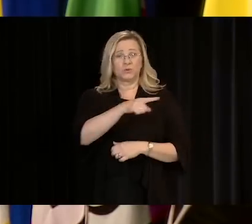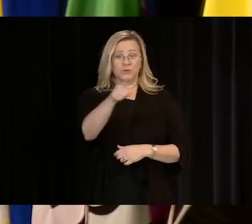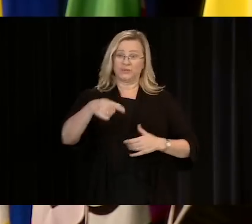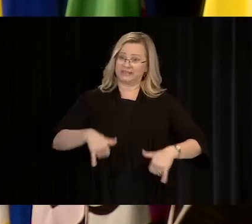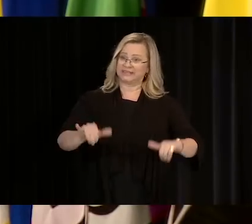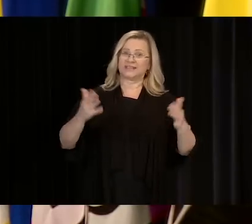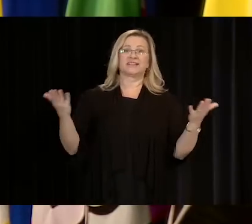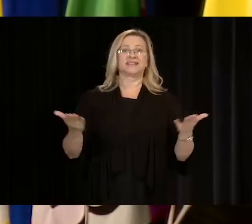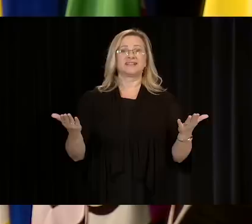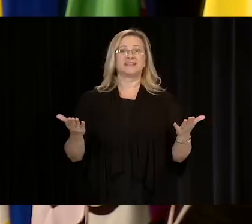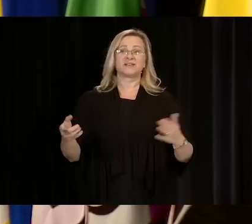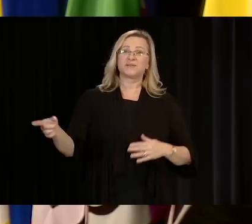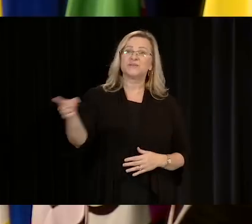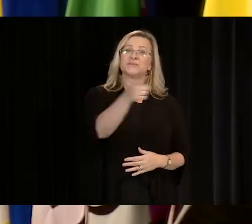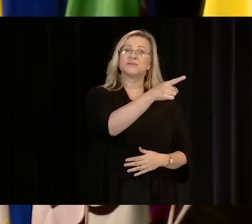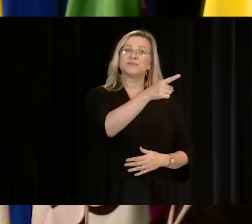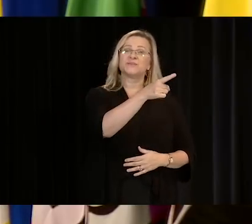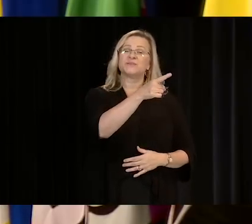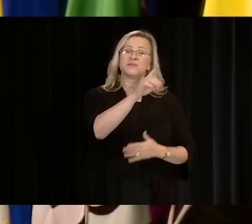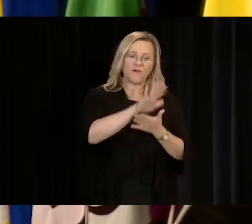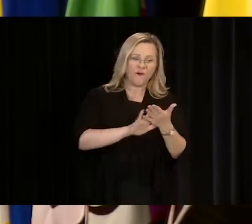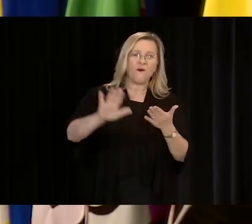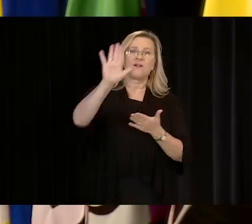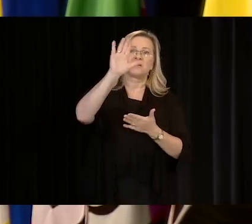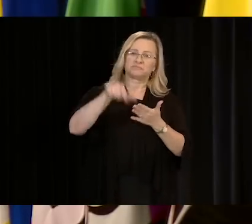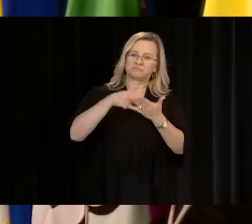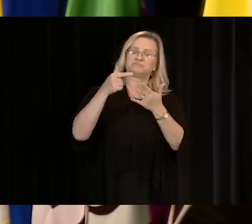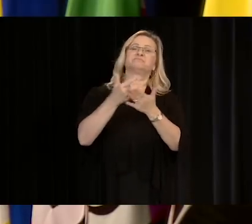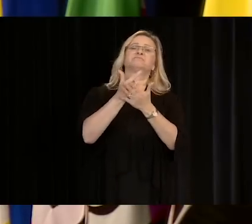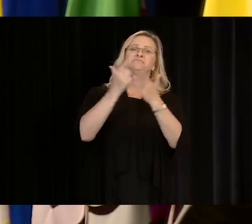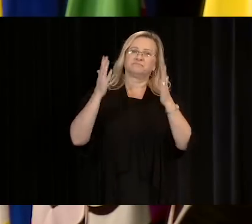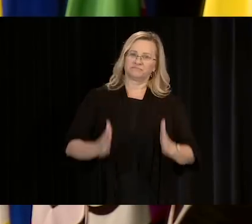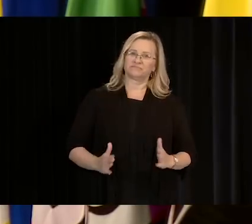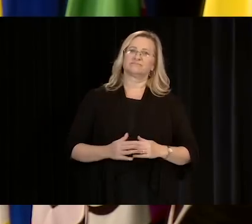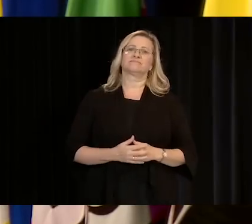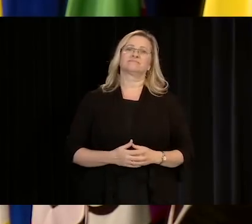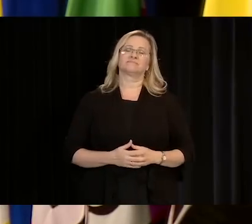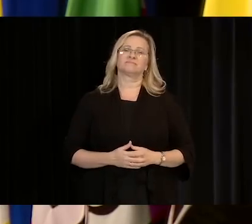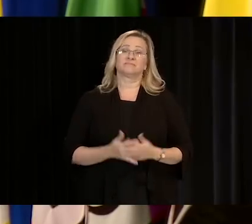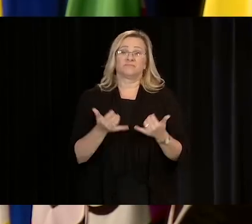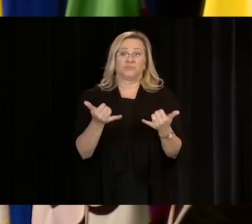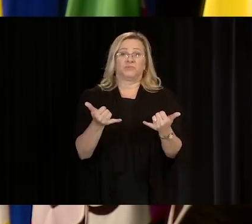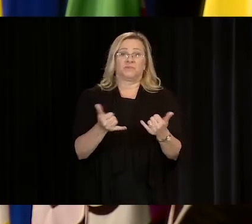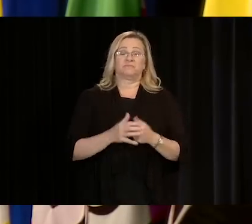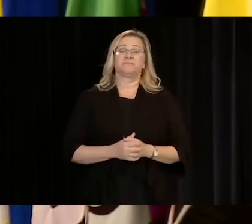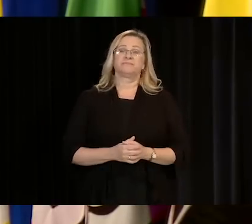TODAY, WE CELEBRATE THE MORE THAN 2,100 STUDENTS WHO MAKE